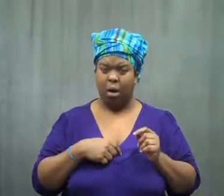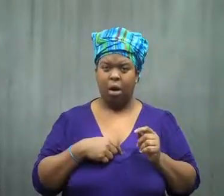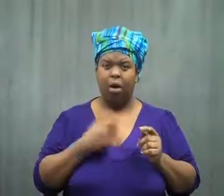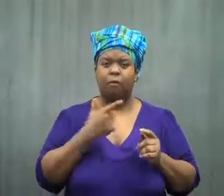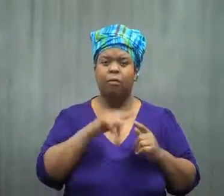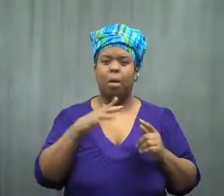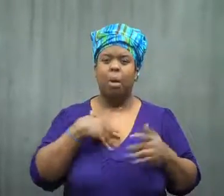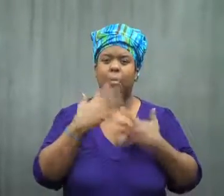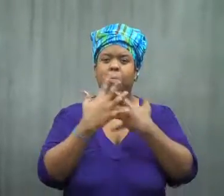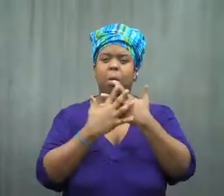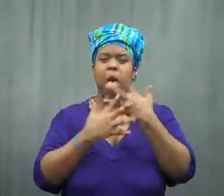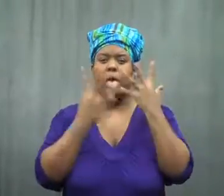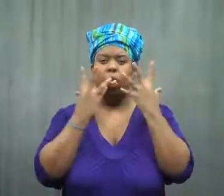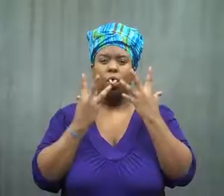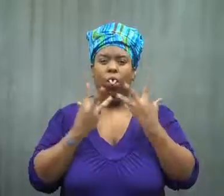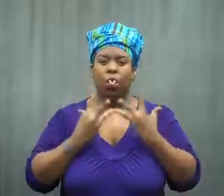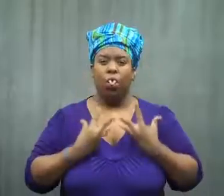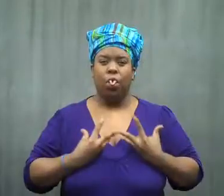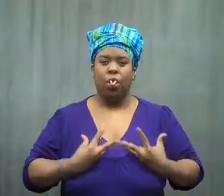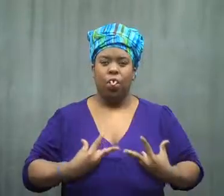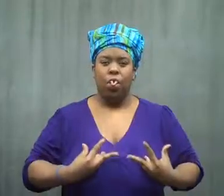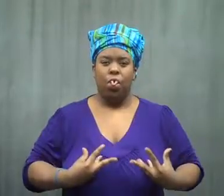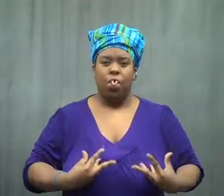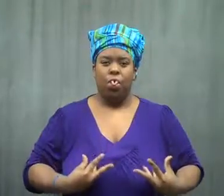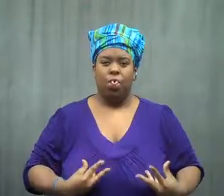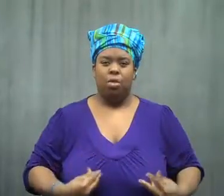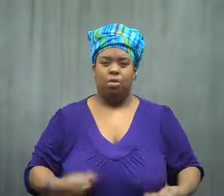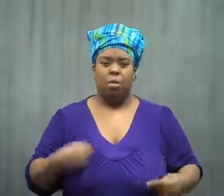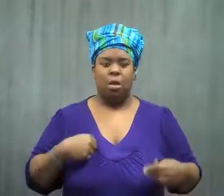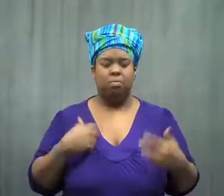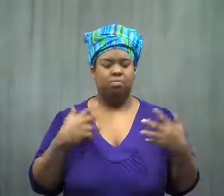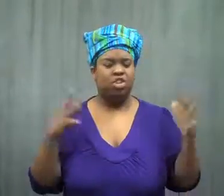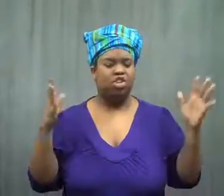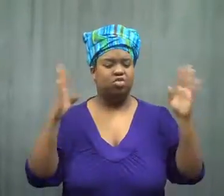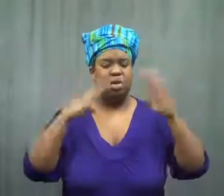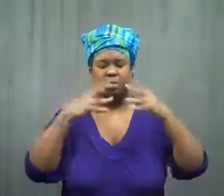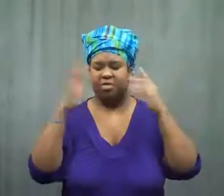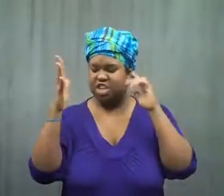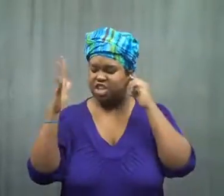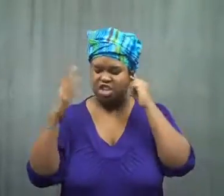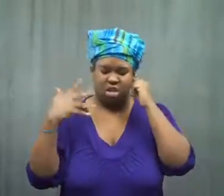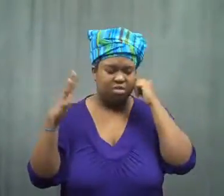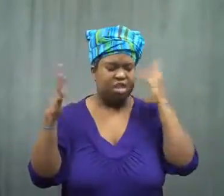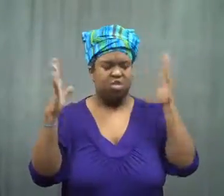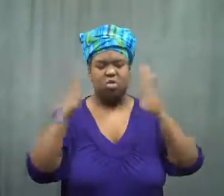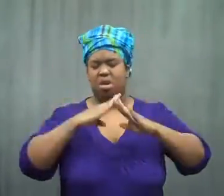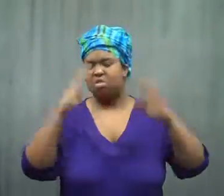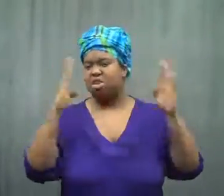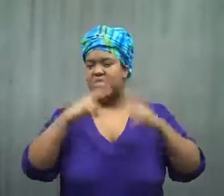I felt the blood drain out of me. I was in so much trouble!